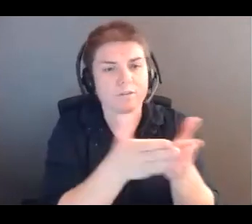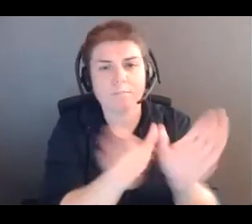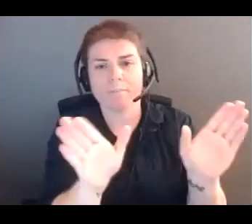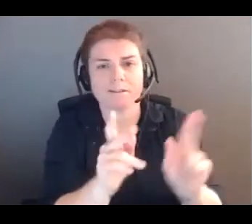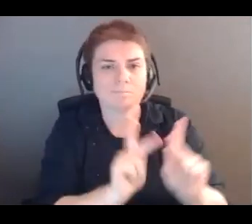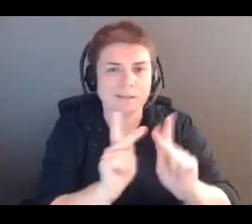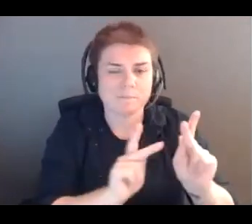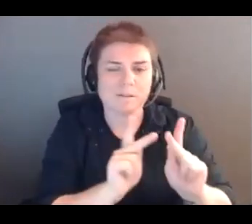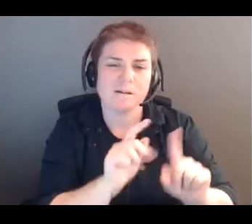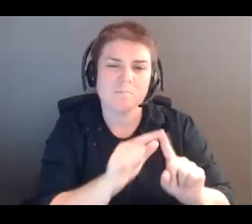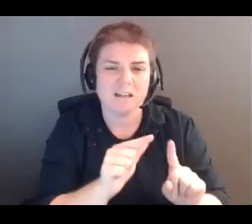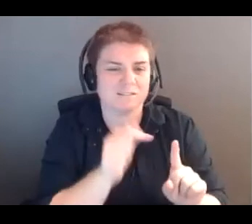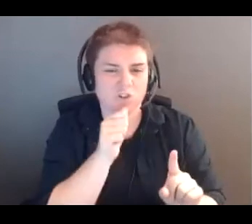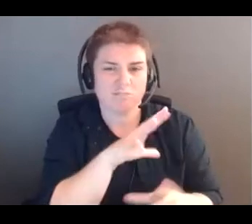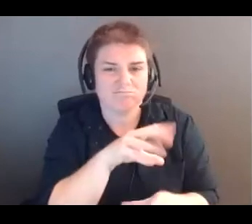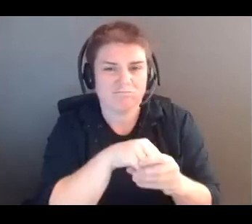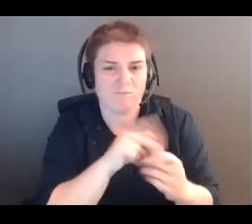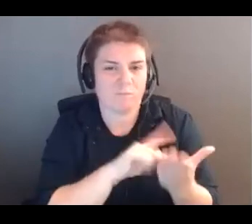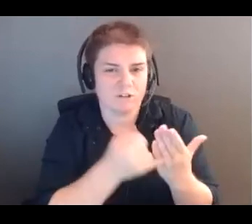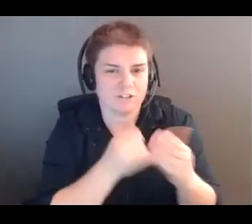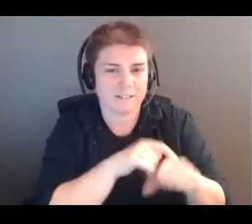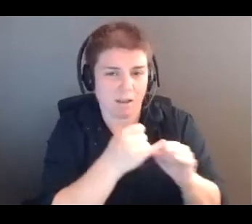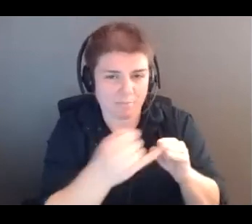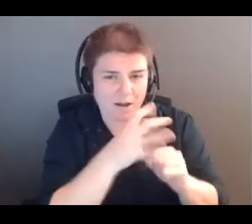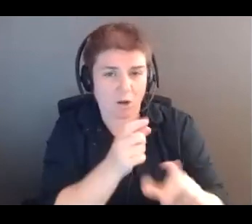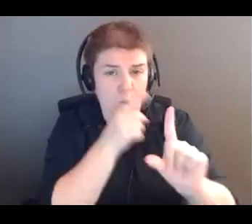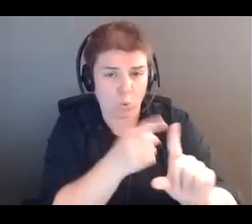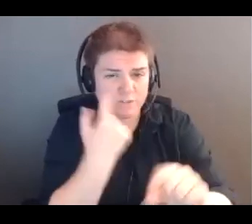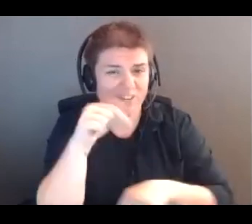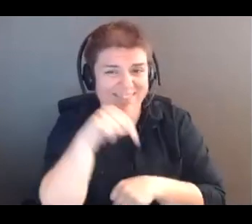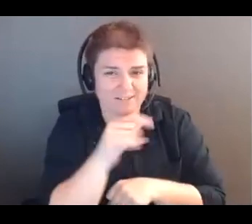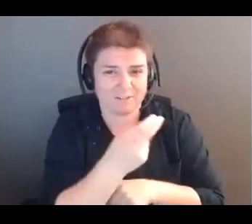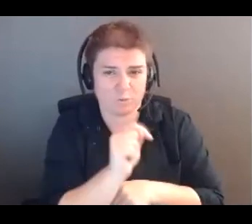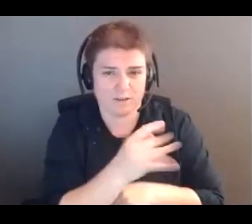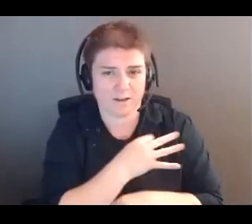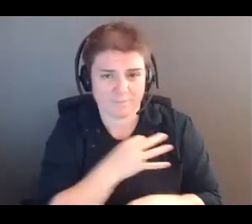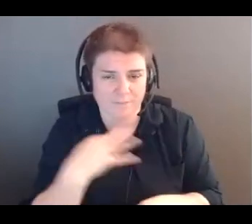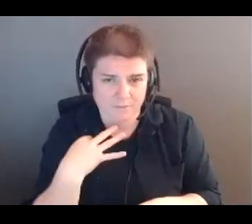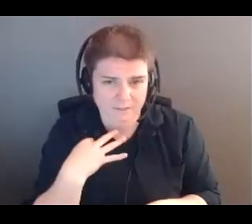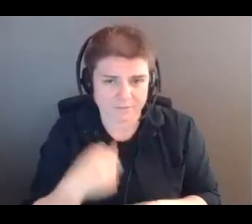but it is not part of the project timeline and goals for this grant application. Projects